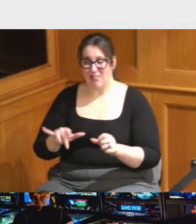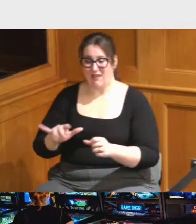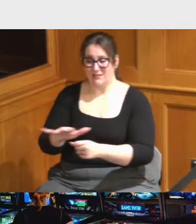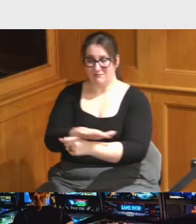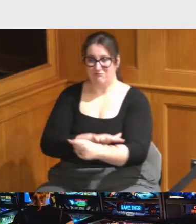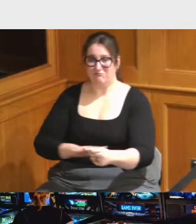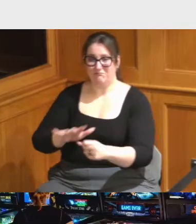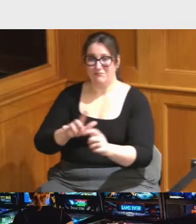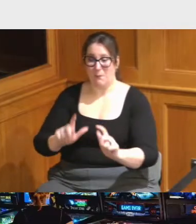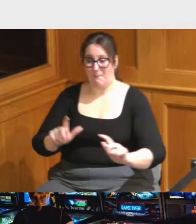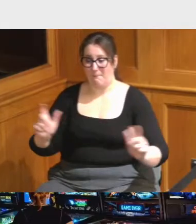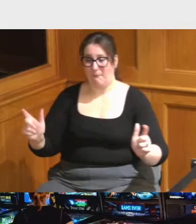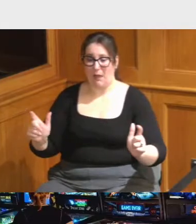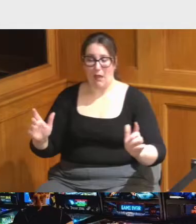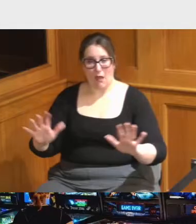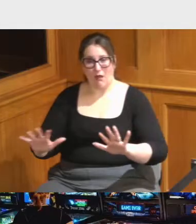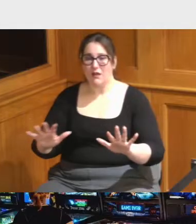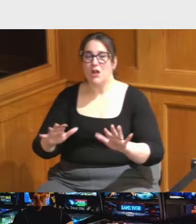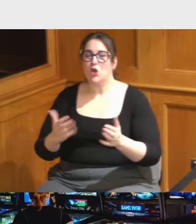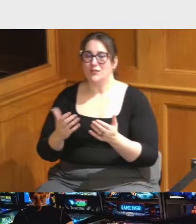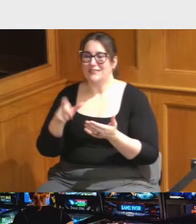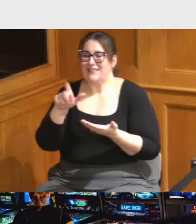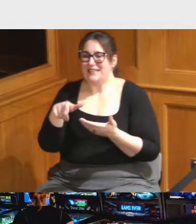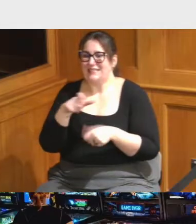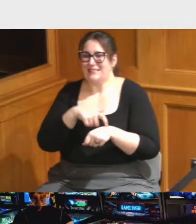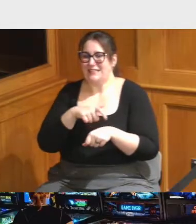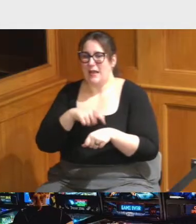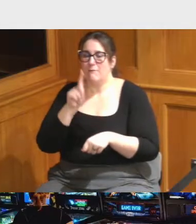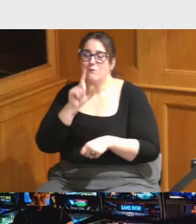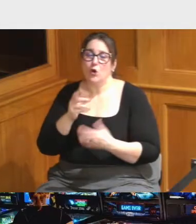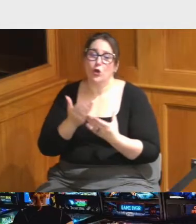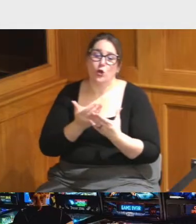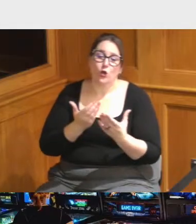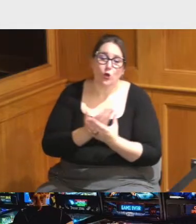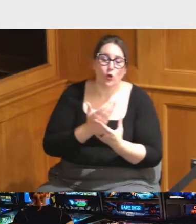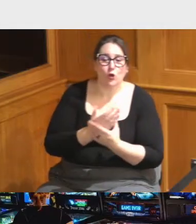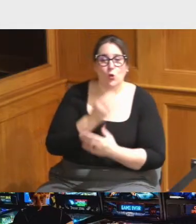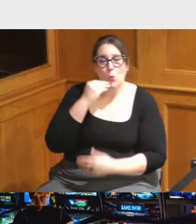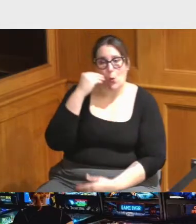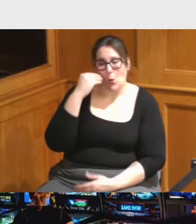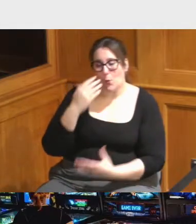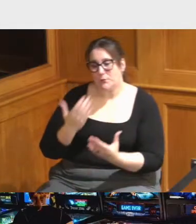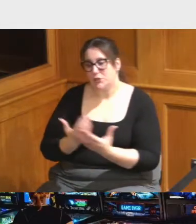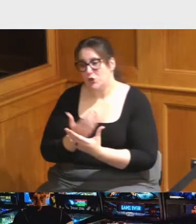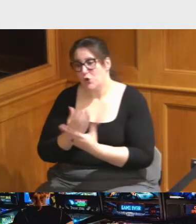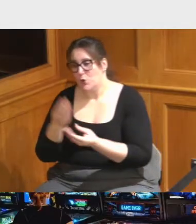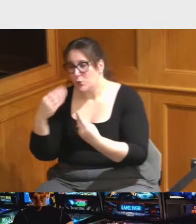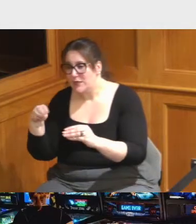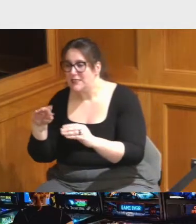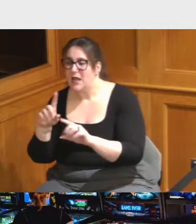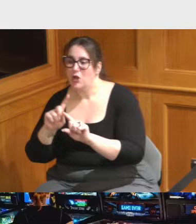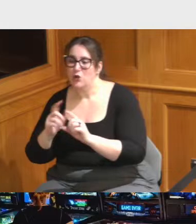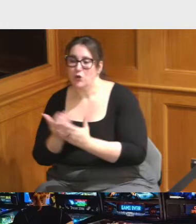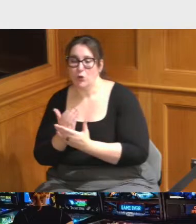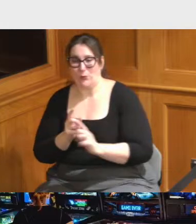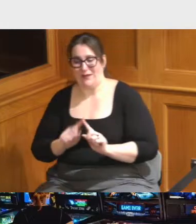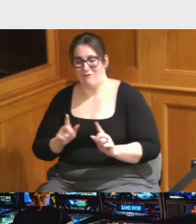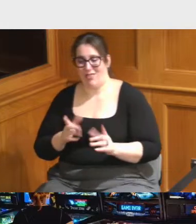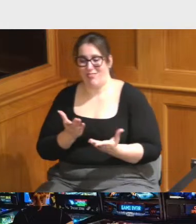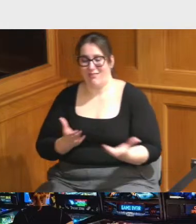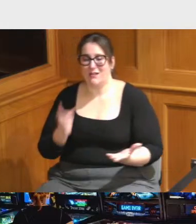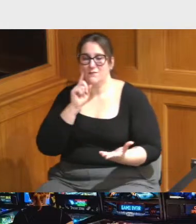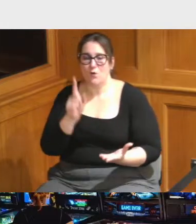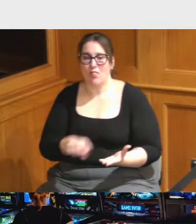will require about that much time for the new new residential units new retail to fully absorb.